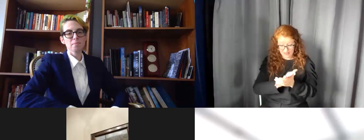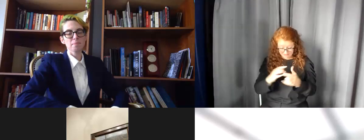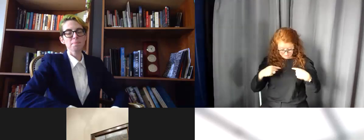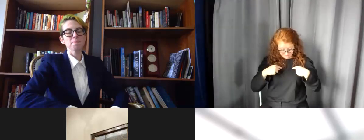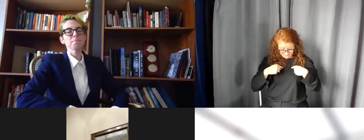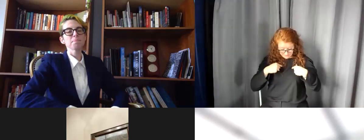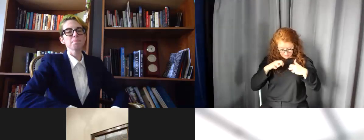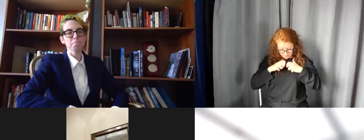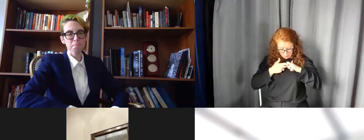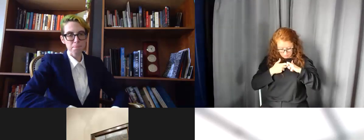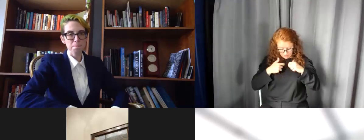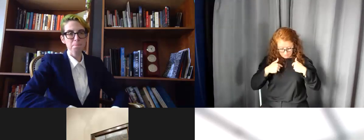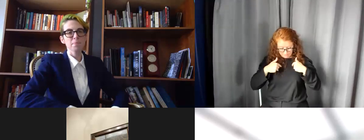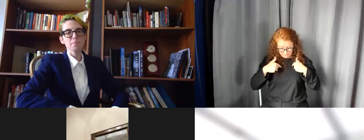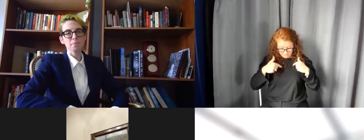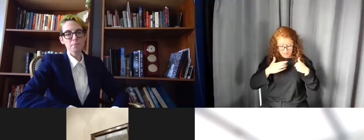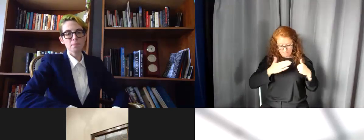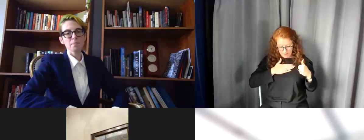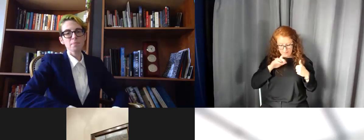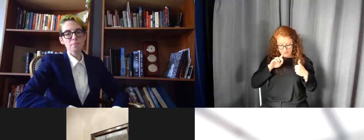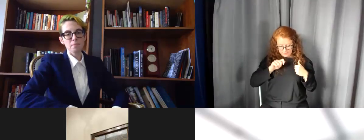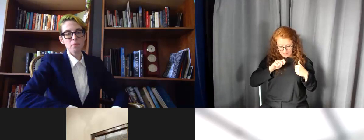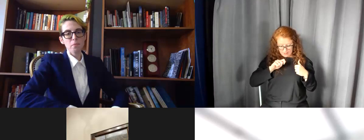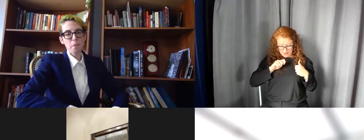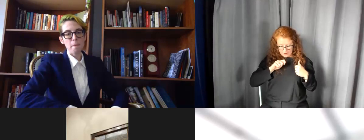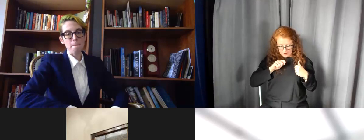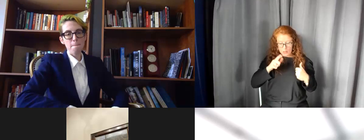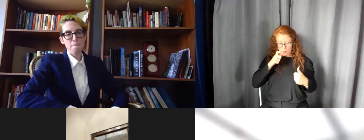Jordan Radford: believing that my disability was on me, and it was